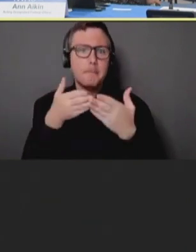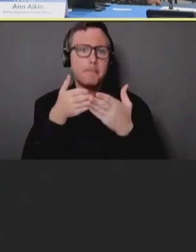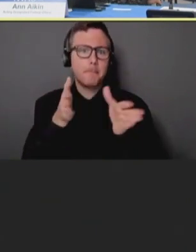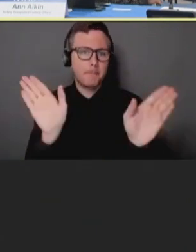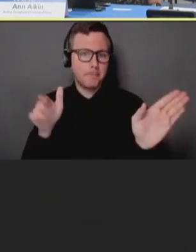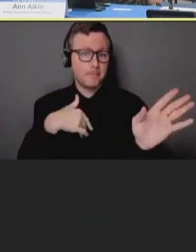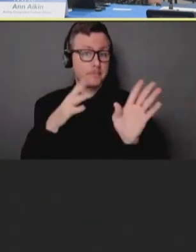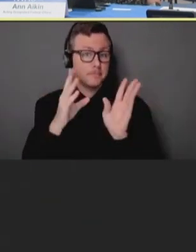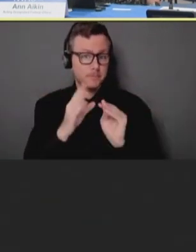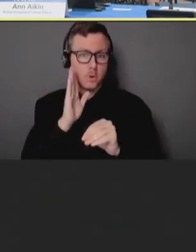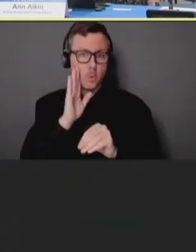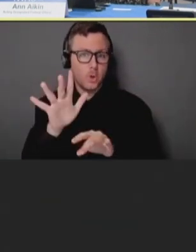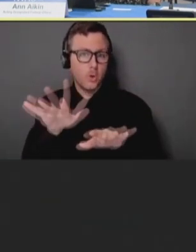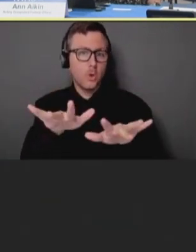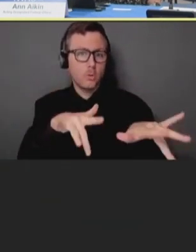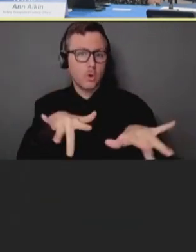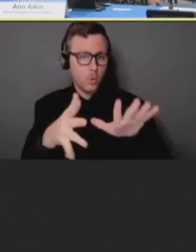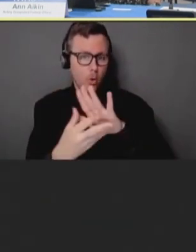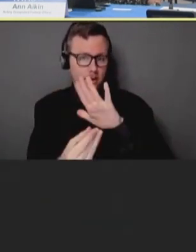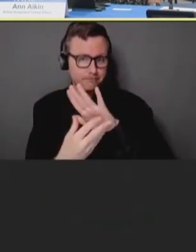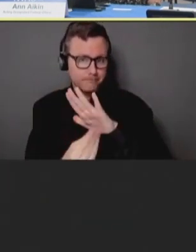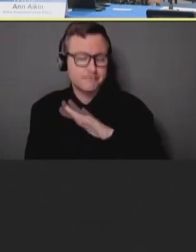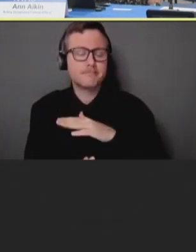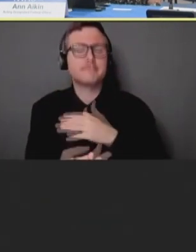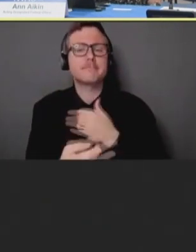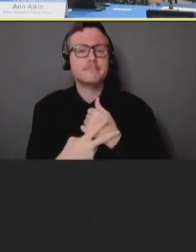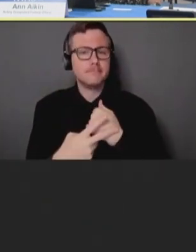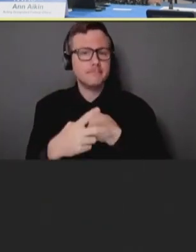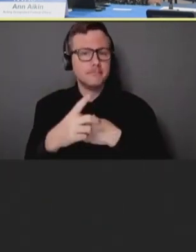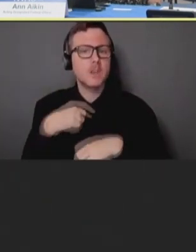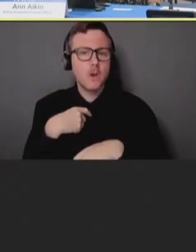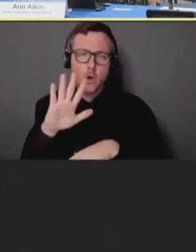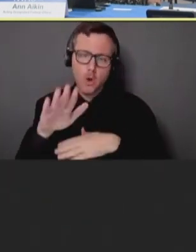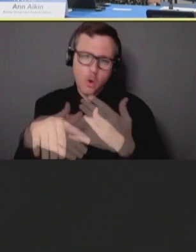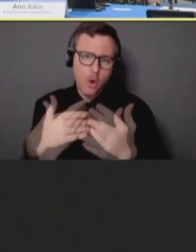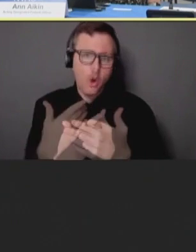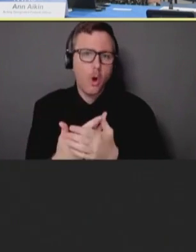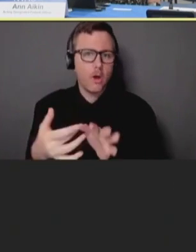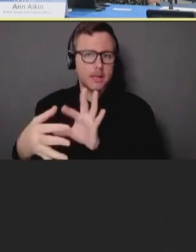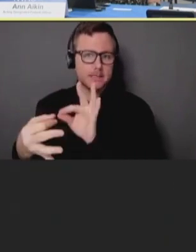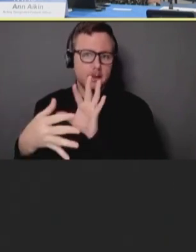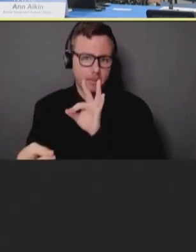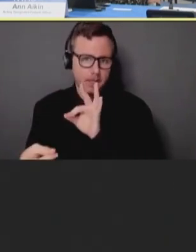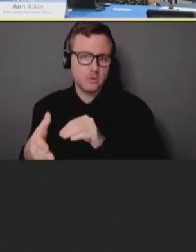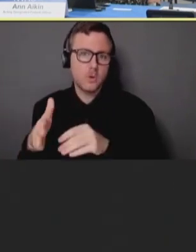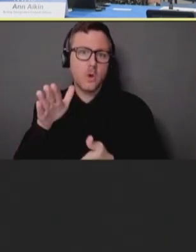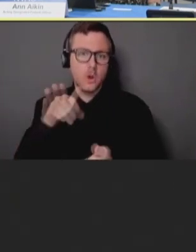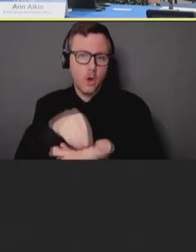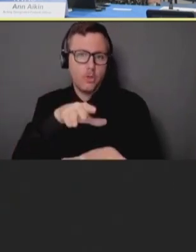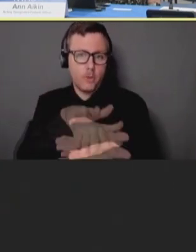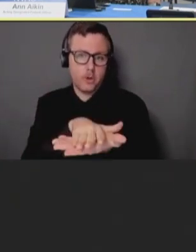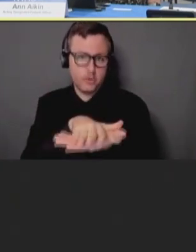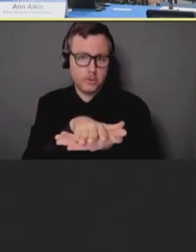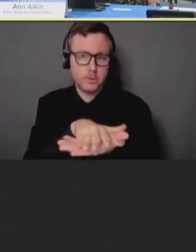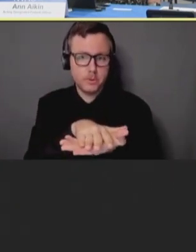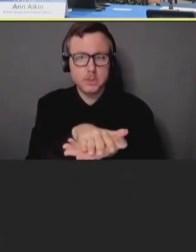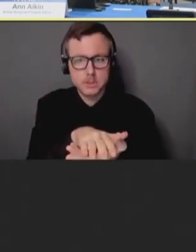All statements made today are on the record. Second, this advisory council is governed by the Federal Advisory Committee Act, or FACA for short.